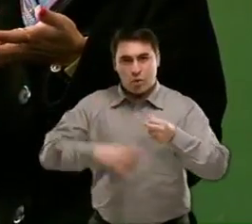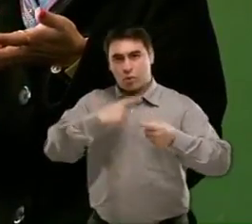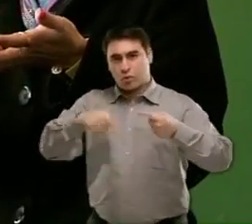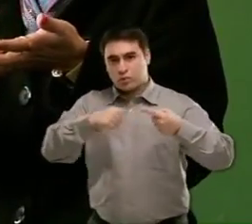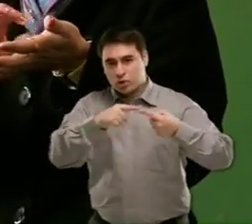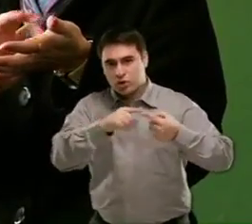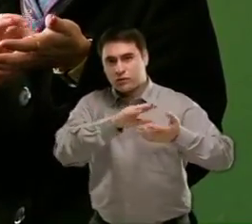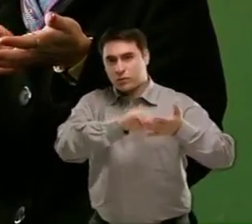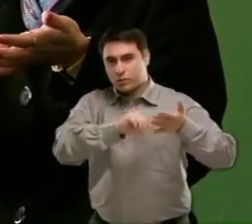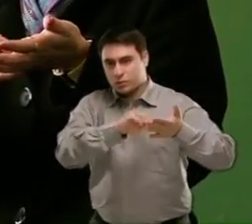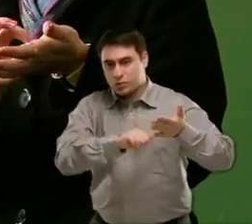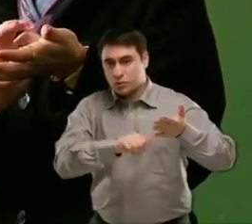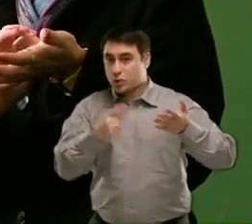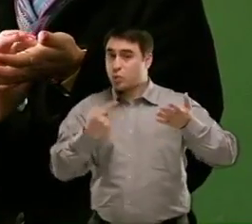and assessment was the last item, so I would have a record of everything of relevance that happened